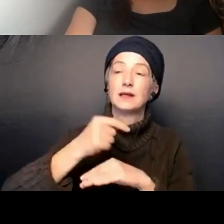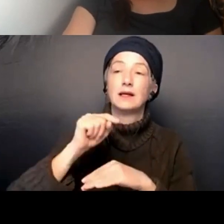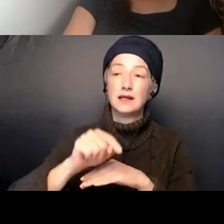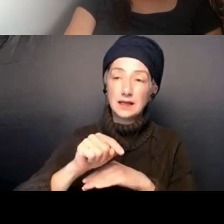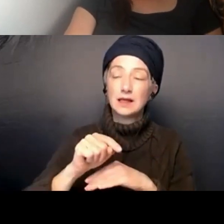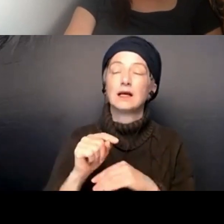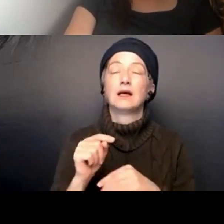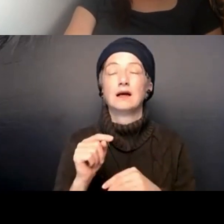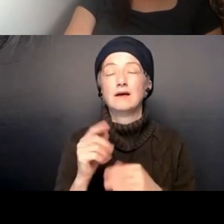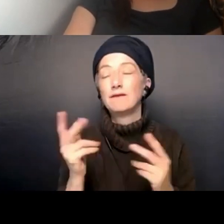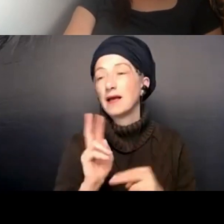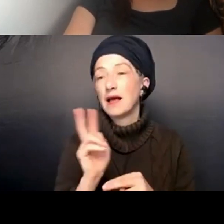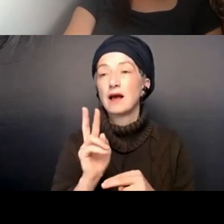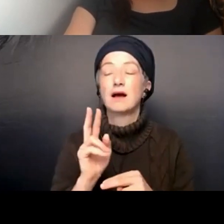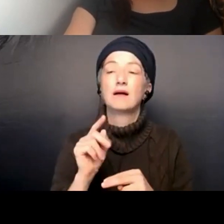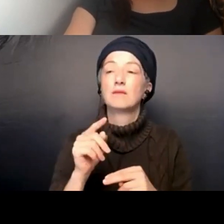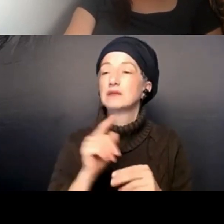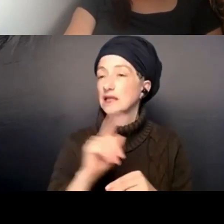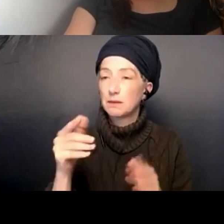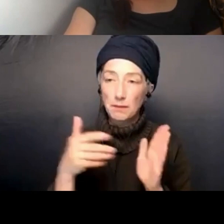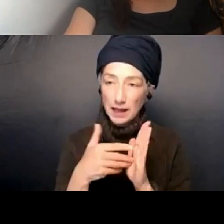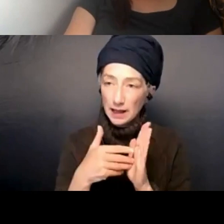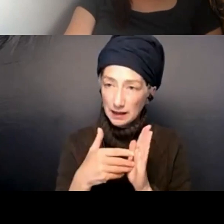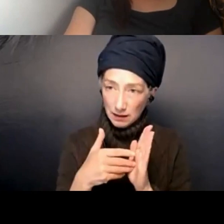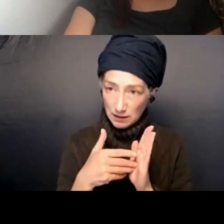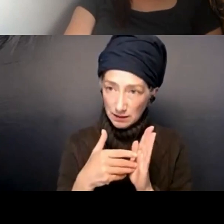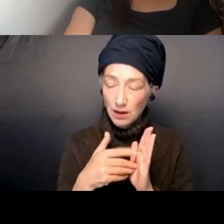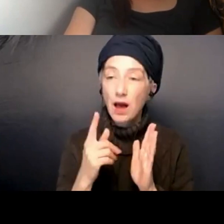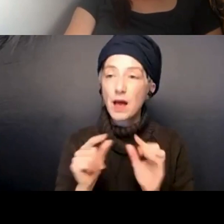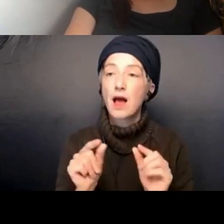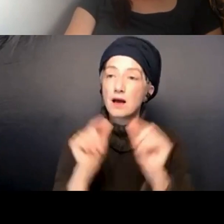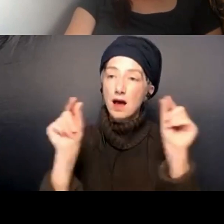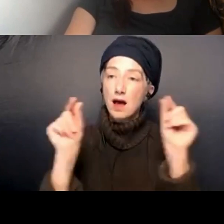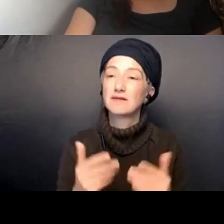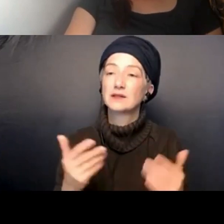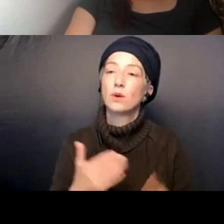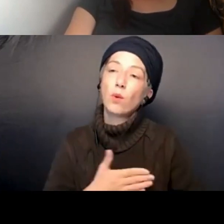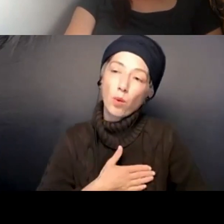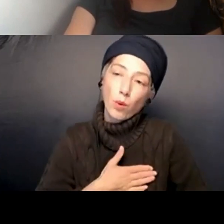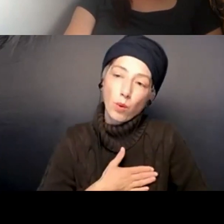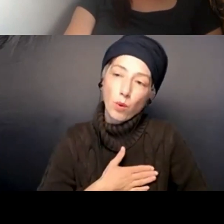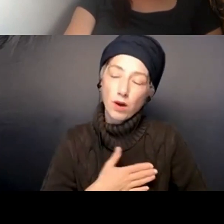Edwin Ramirez: Right. Nina Mühlemann: So that is like one of the main avenues.